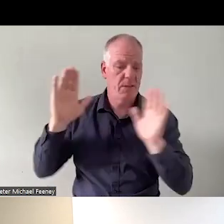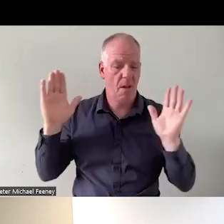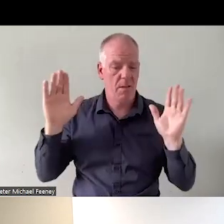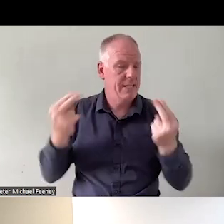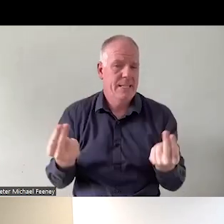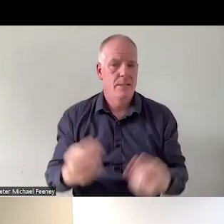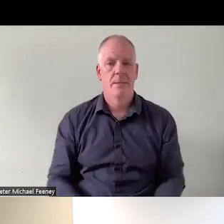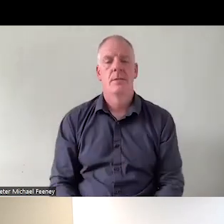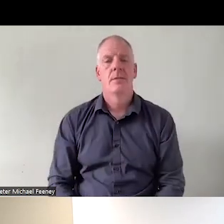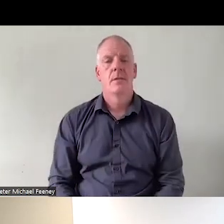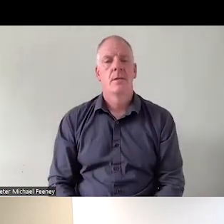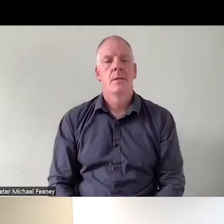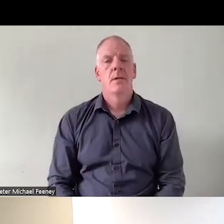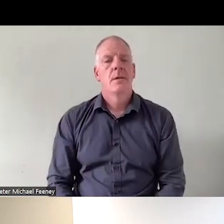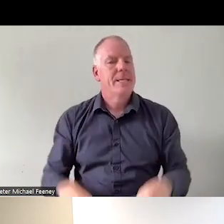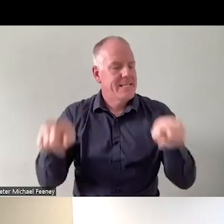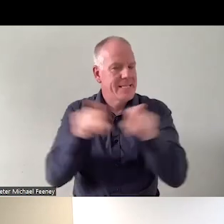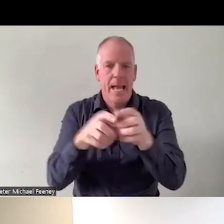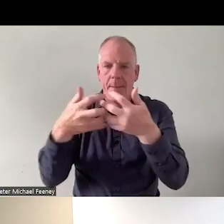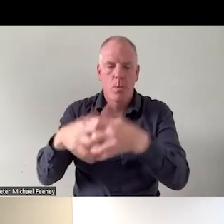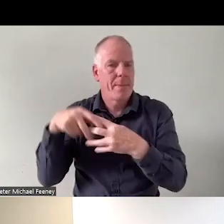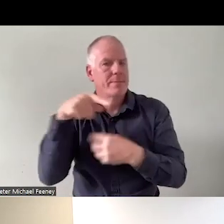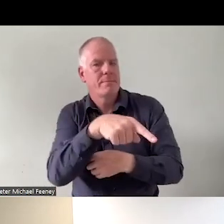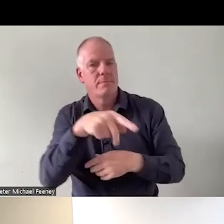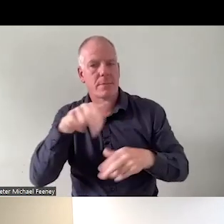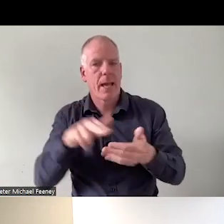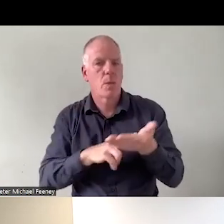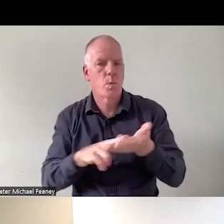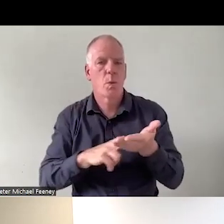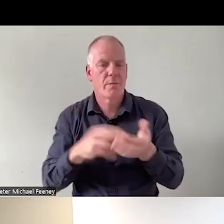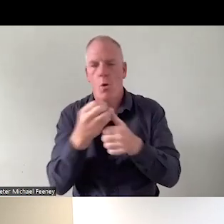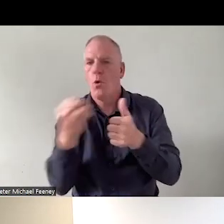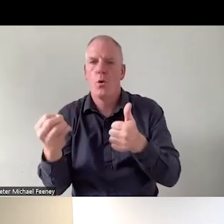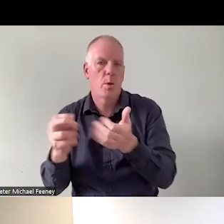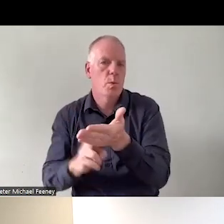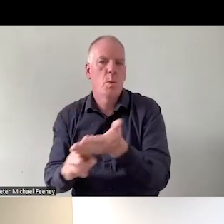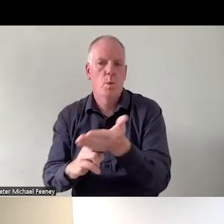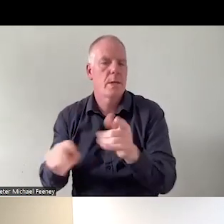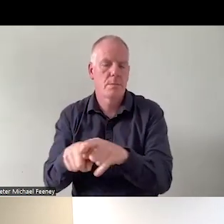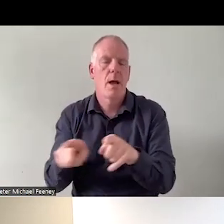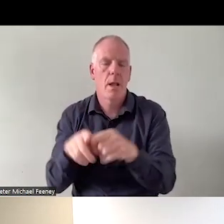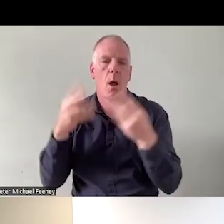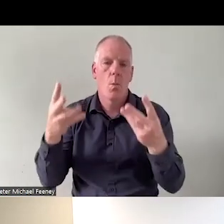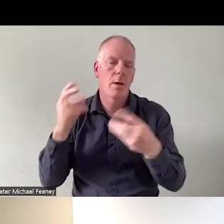But the same device can then be used for other purposes where you want to get audio into different spaces.